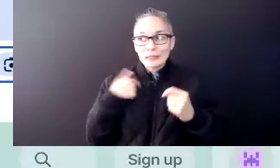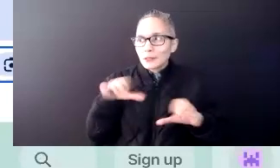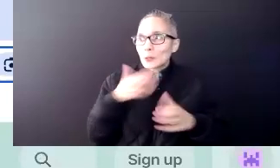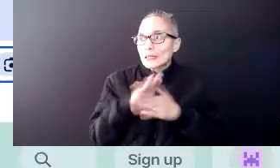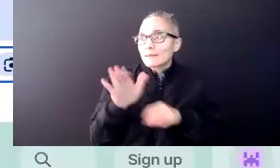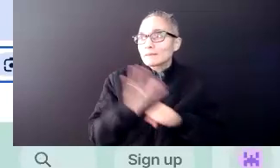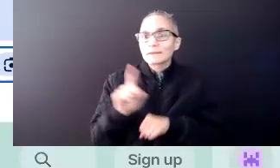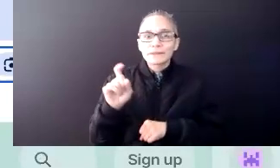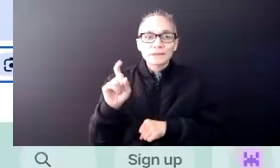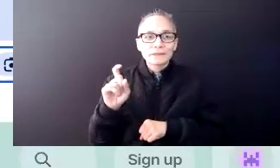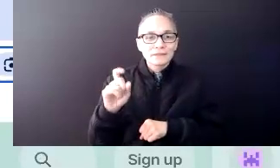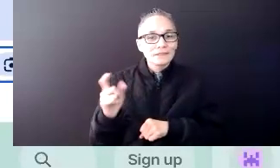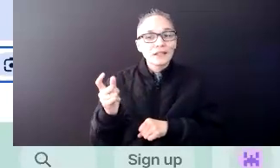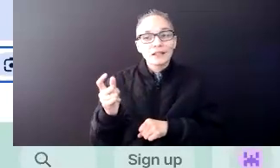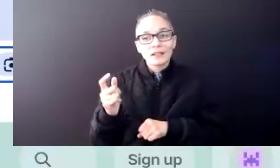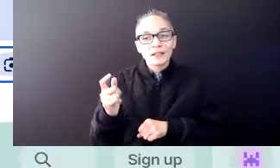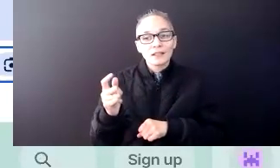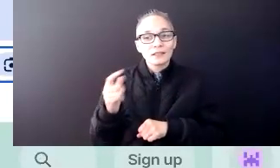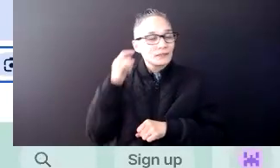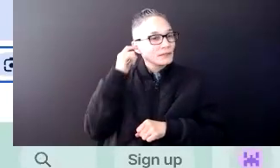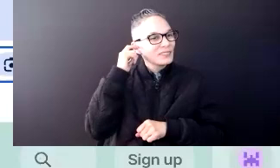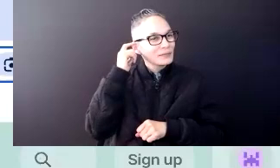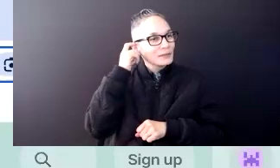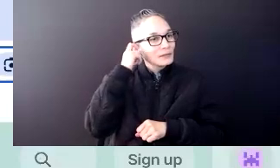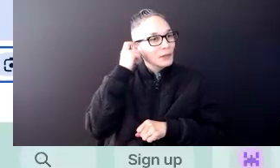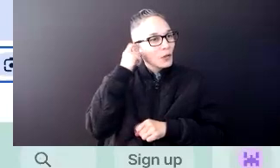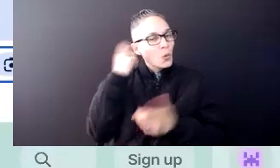What else do I need to do?